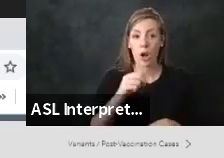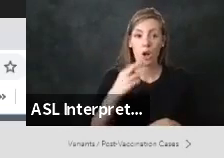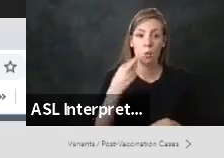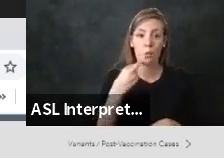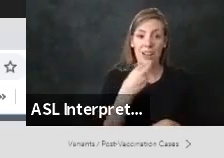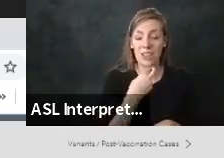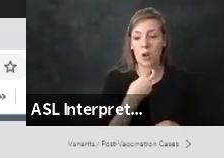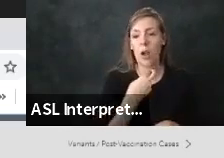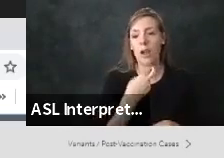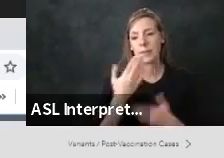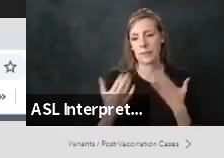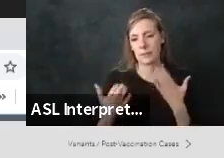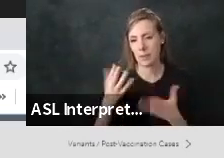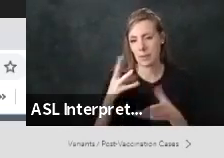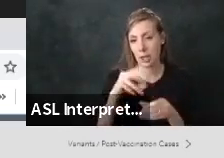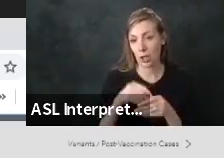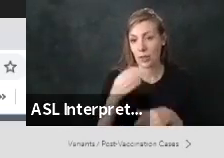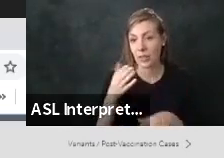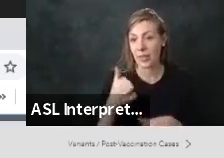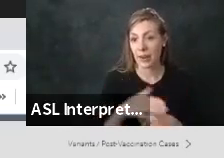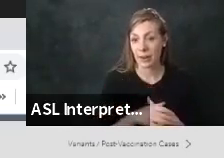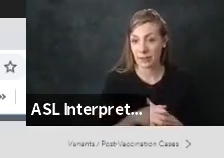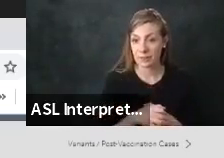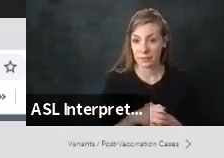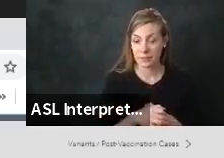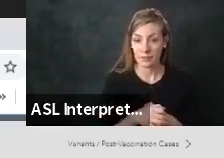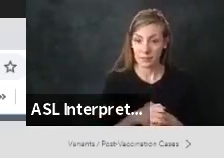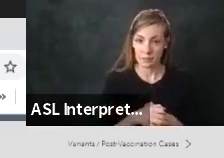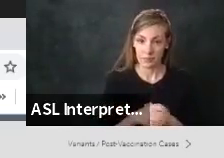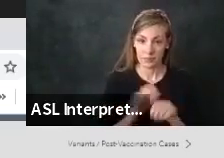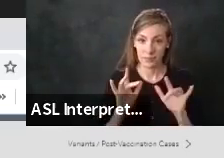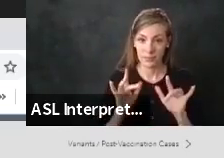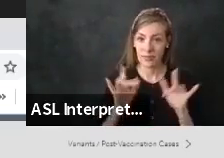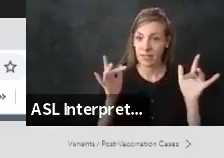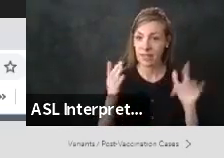that might be included there, this light blue is indicating